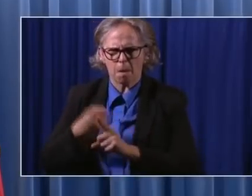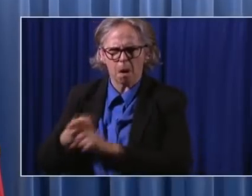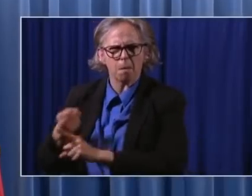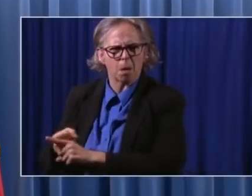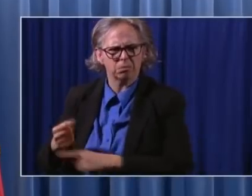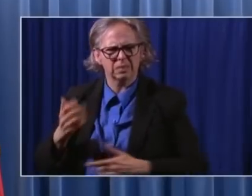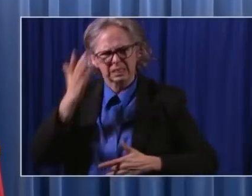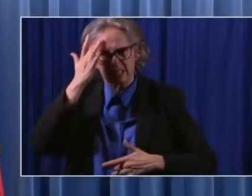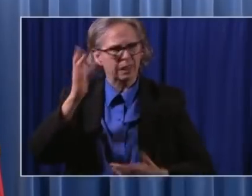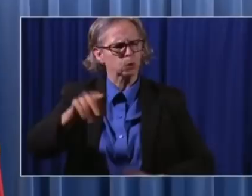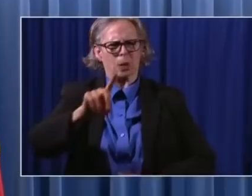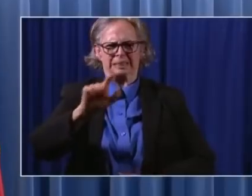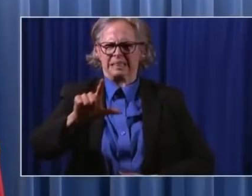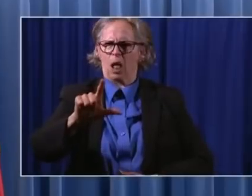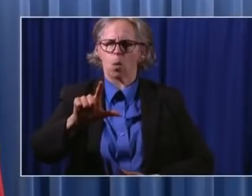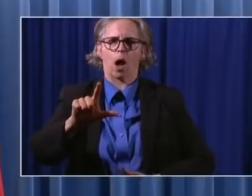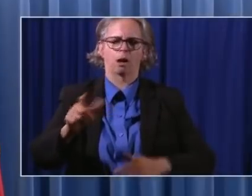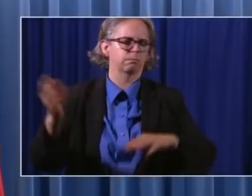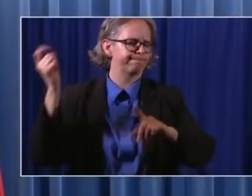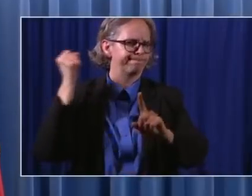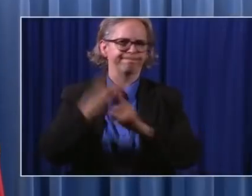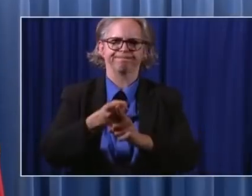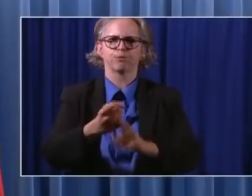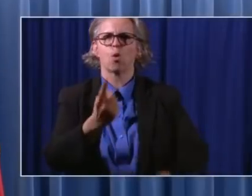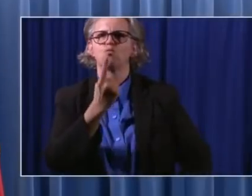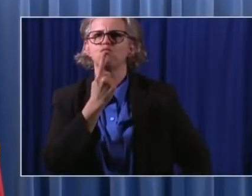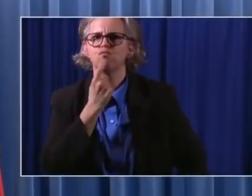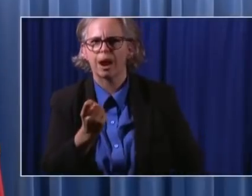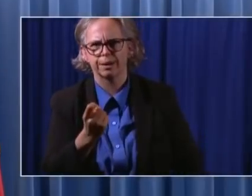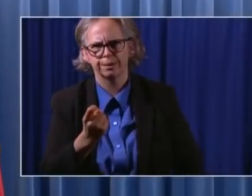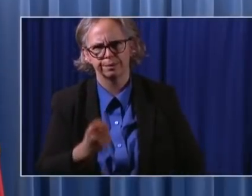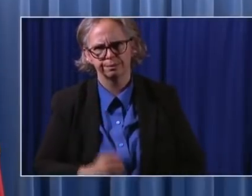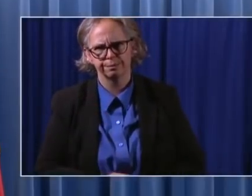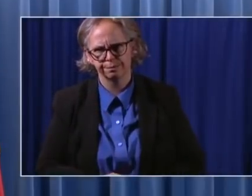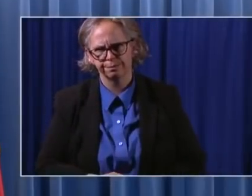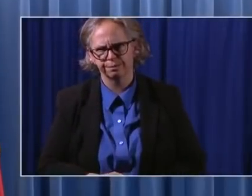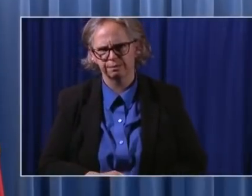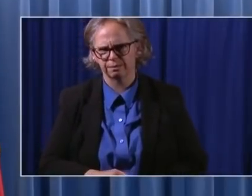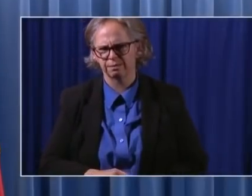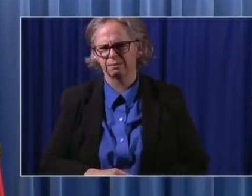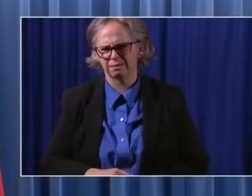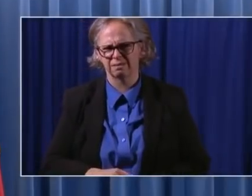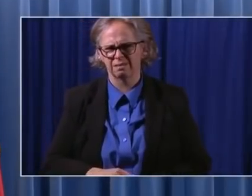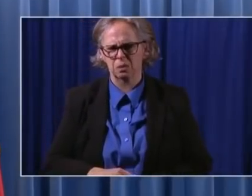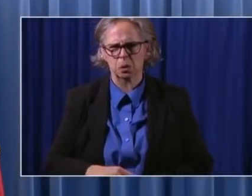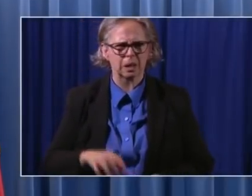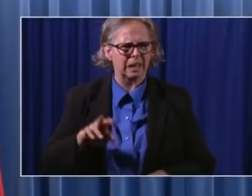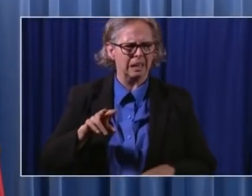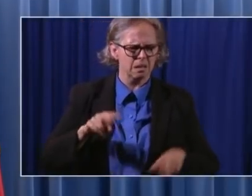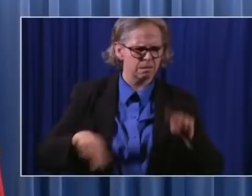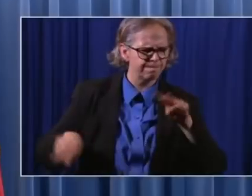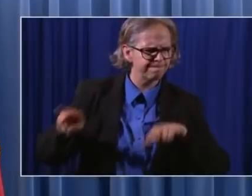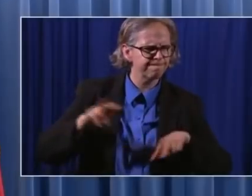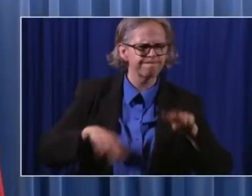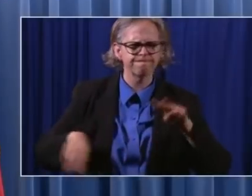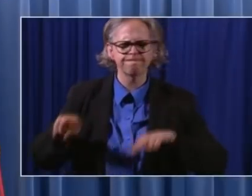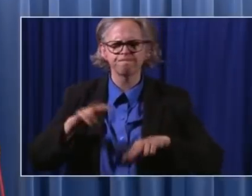SEEN THE AMOUNT OF PEOPLE GOING TO THE DOCTOR WITH COVID-19 SYMPTOMS AND DELAWARE COUNTY DOUBLE. THIS IS WHY DELAWARE COUNTY, IS